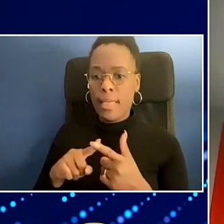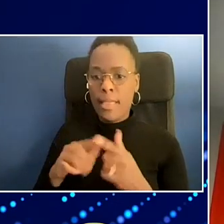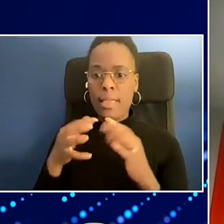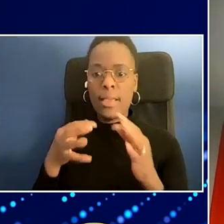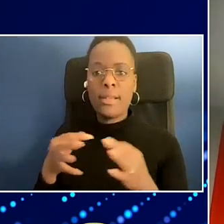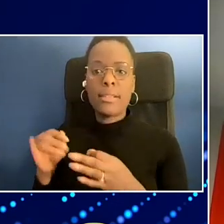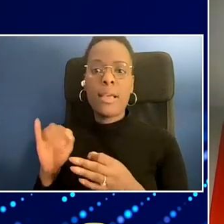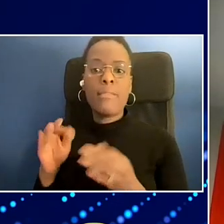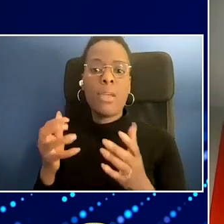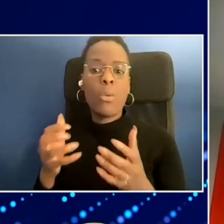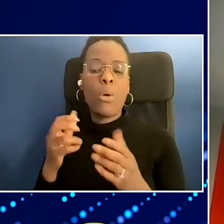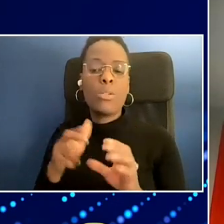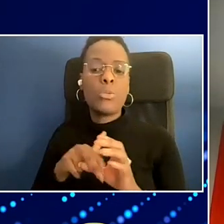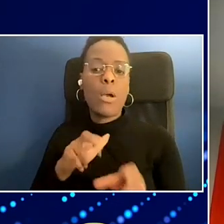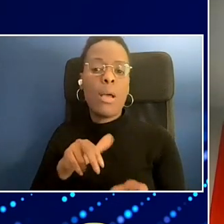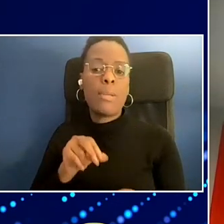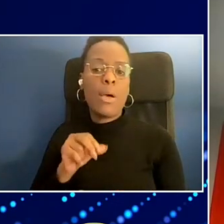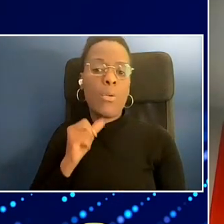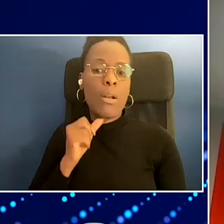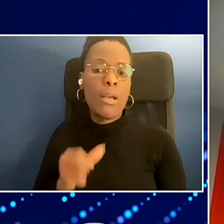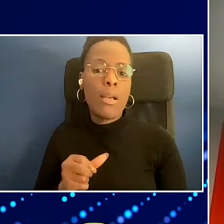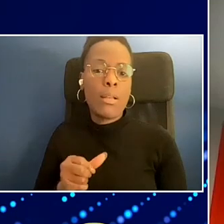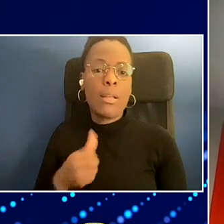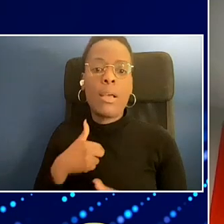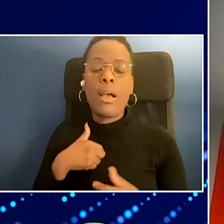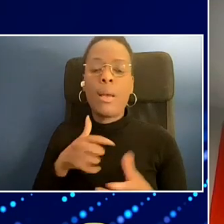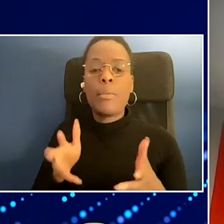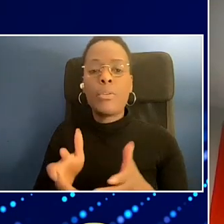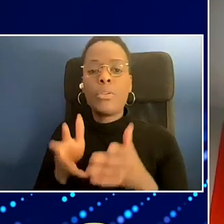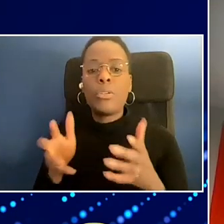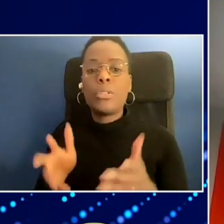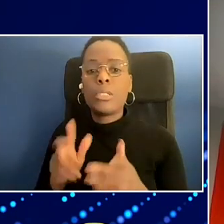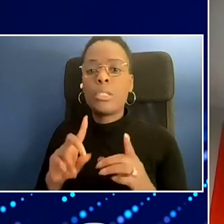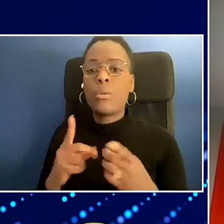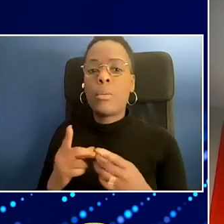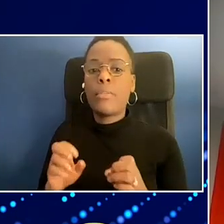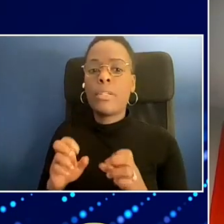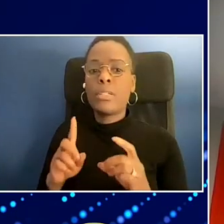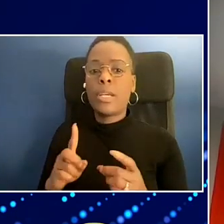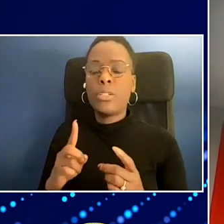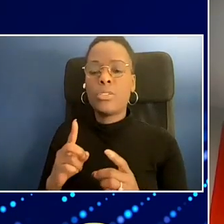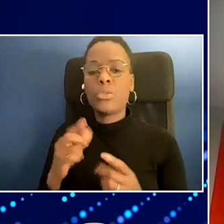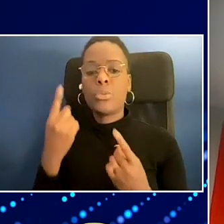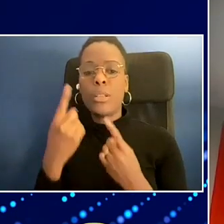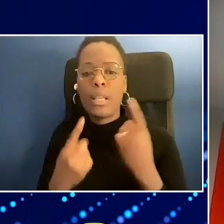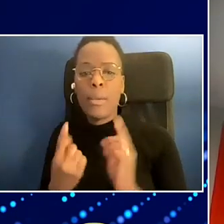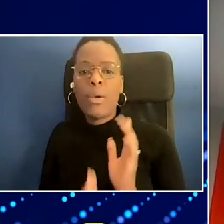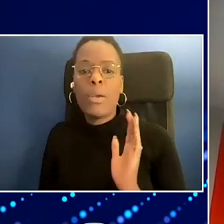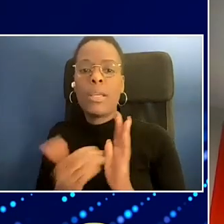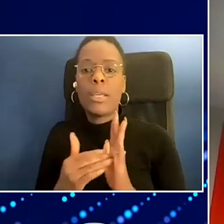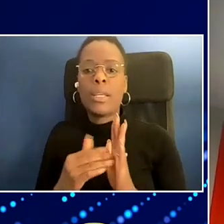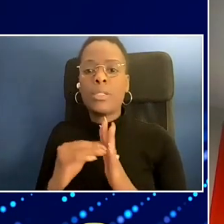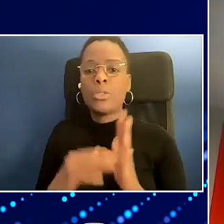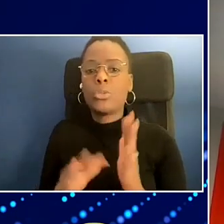I'm urging the Department of Education to reconsider what student choice really means. Is it taking colleges' ability away